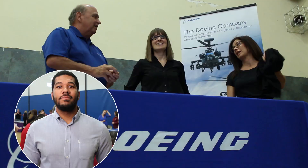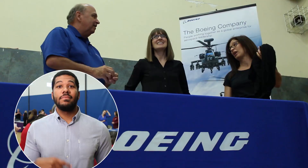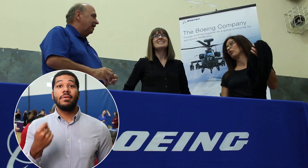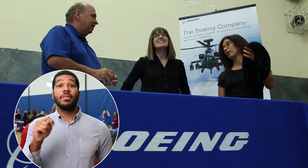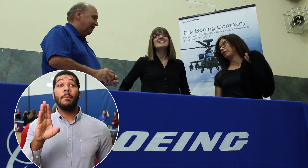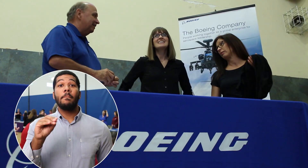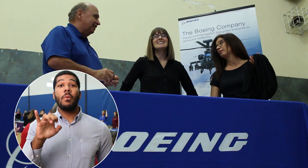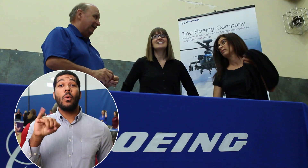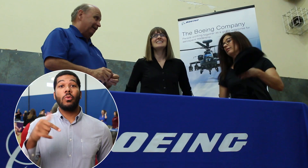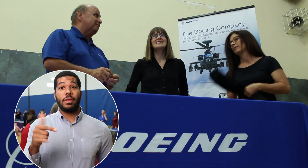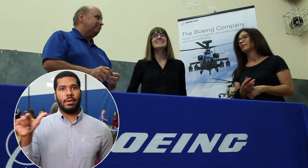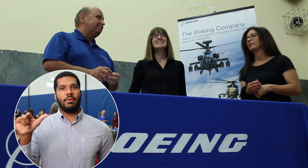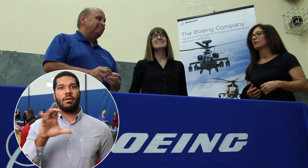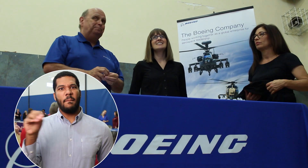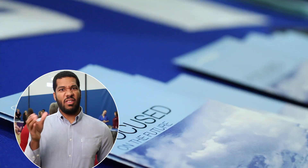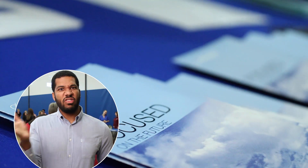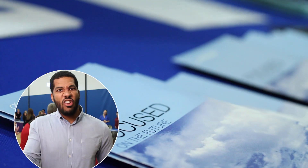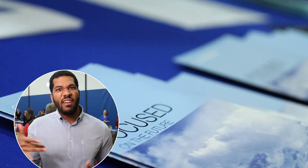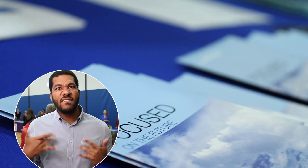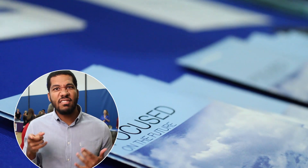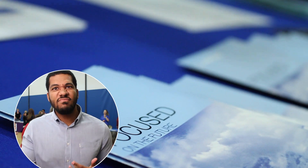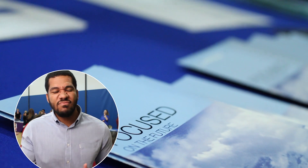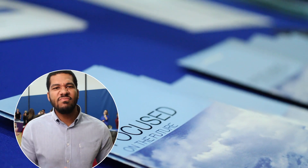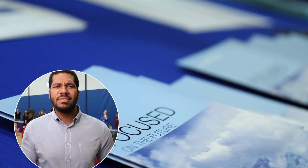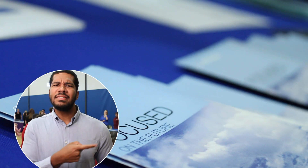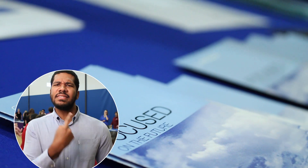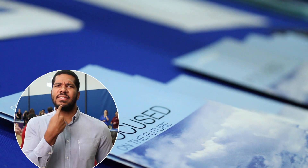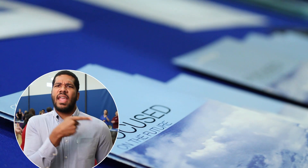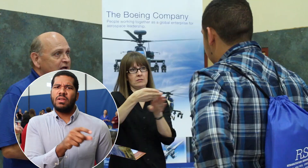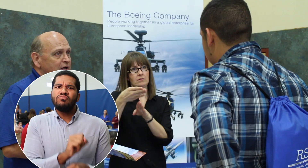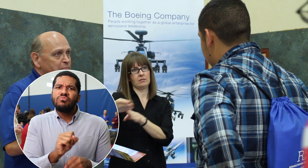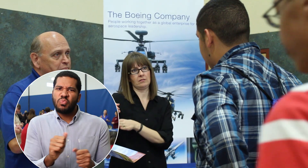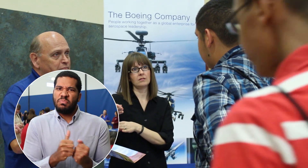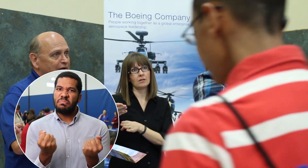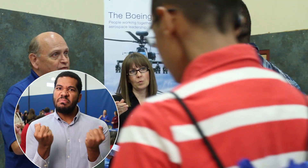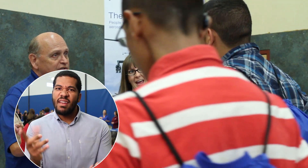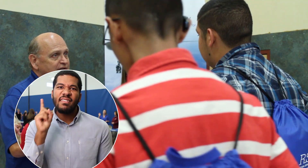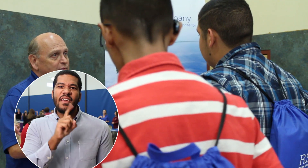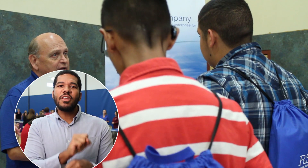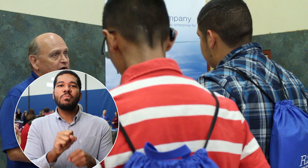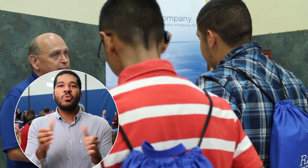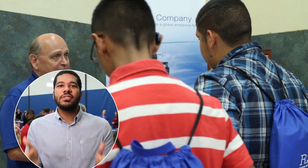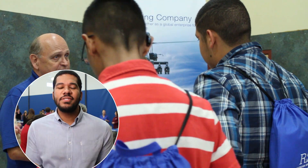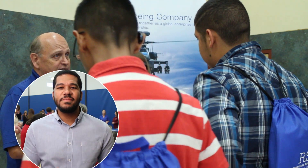The Boeing Company attended the event and says they've worked with a number of deaf employees.